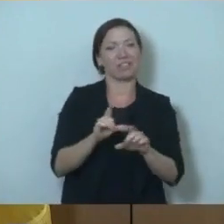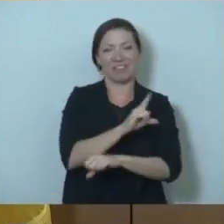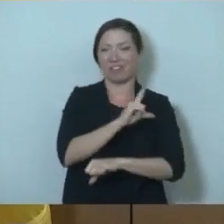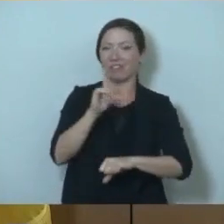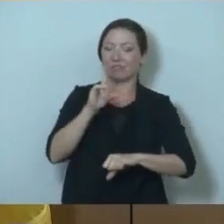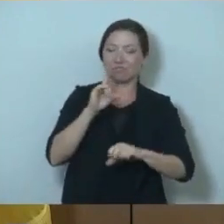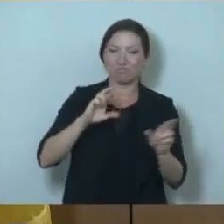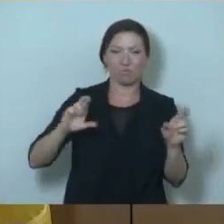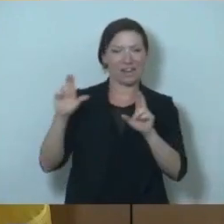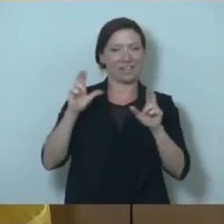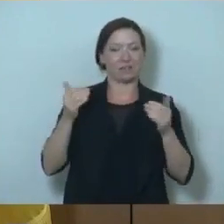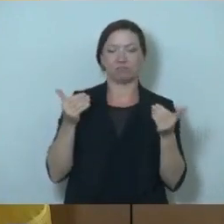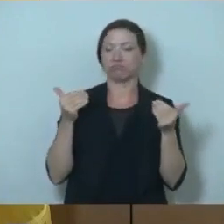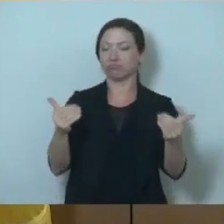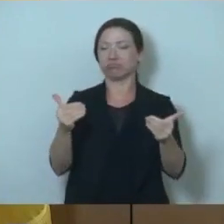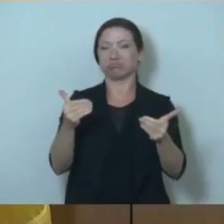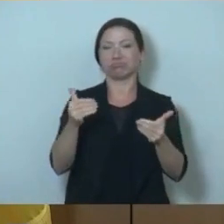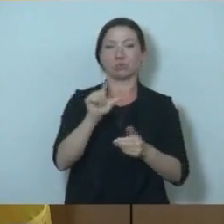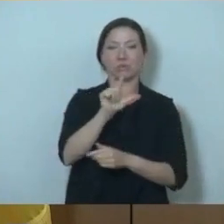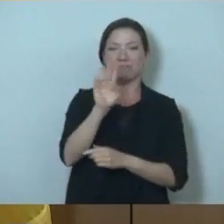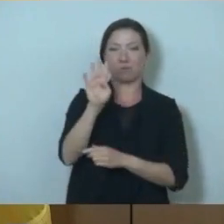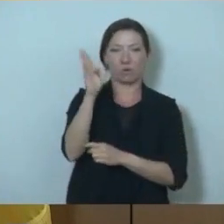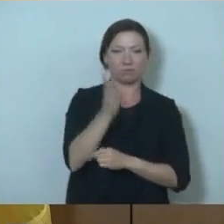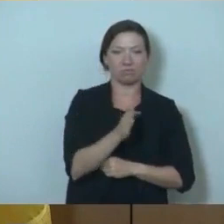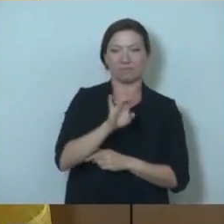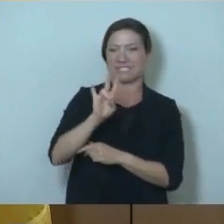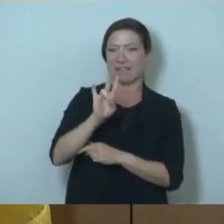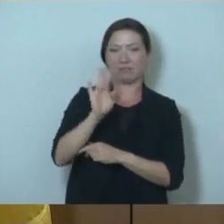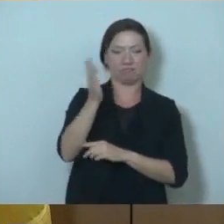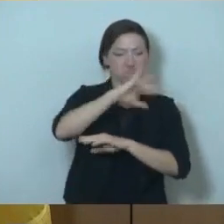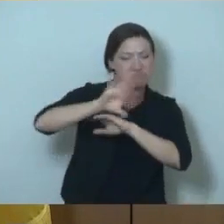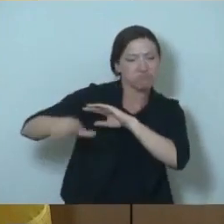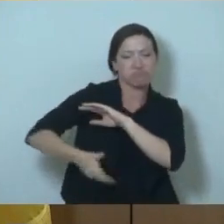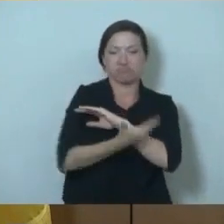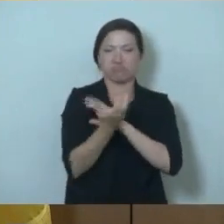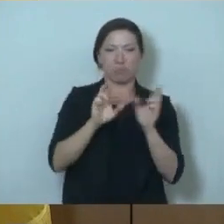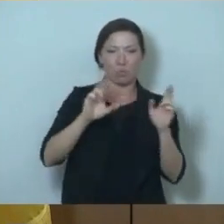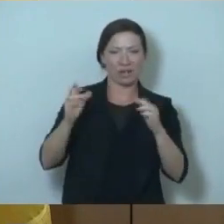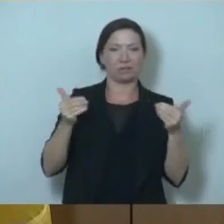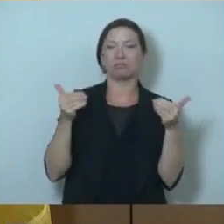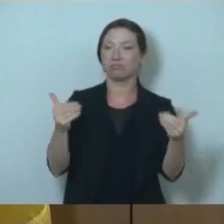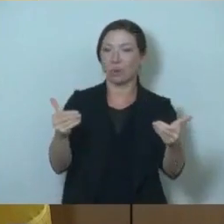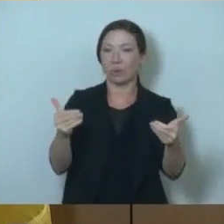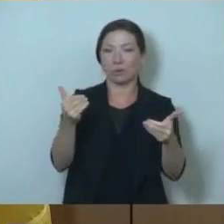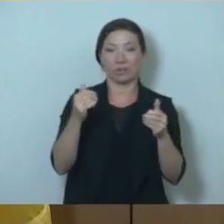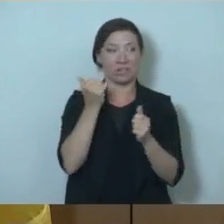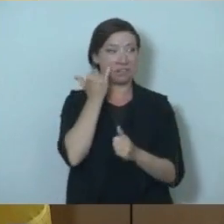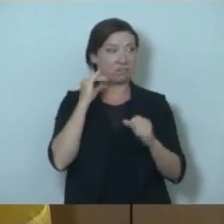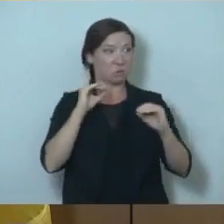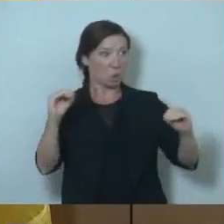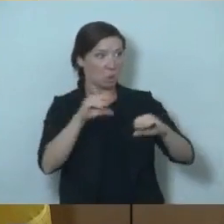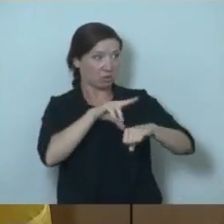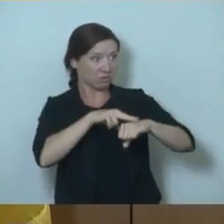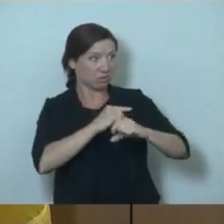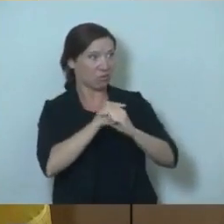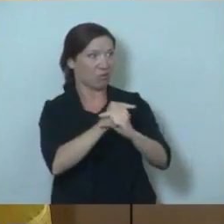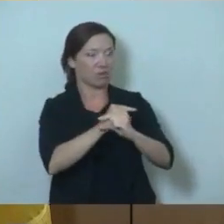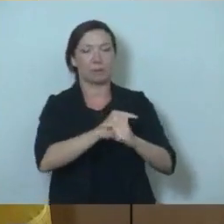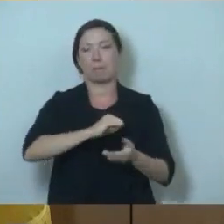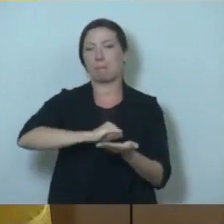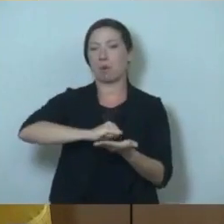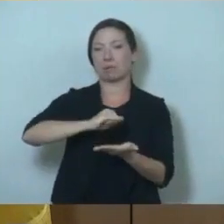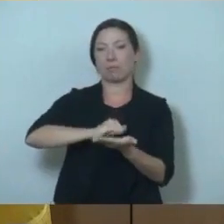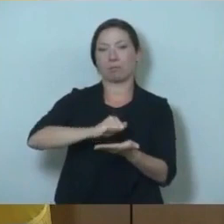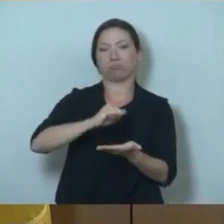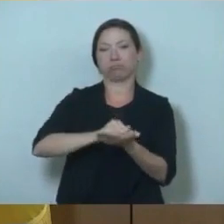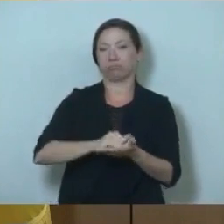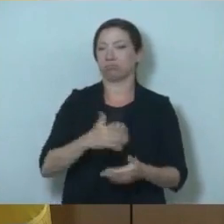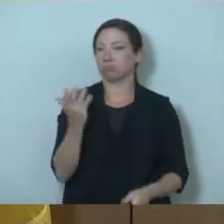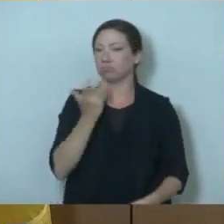CALL AND DELIVERING MUCH NEEDED SERVICES 24 HOURS A DAY SEVEN DAYS A WEEK AND WITHOUT THEM THERE IS NO WAY YOU CAN MANAGE THIS PANDEMIC.